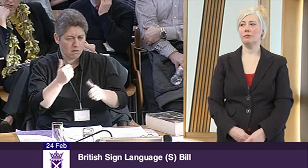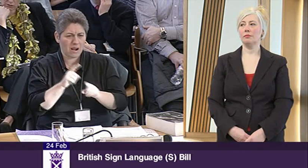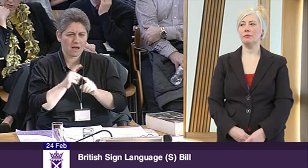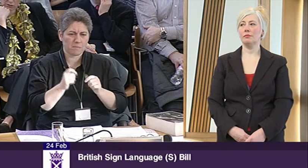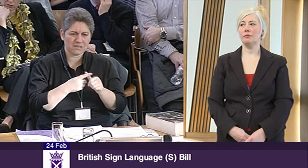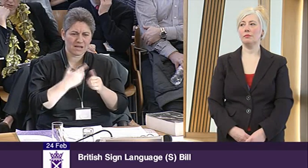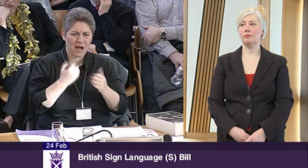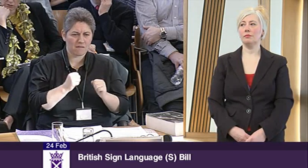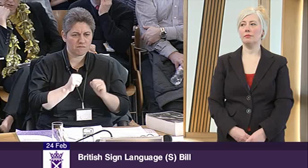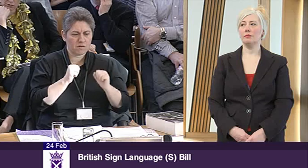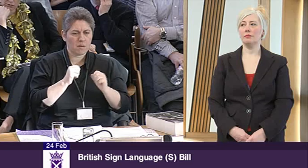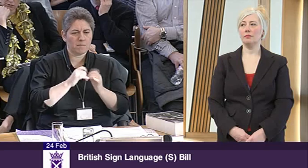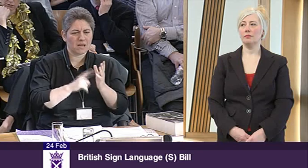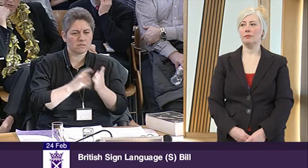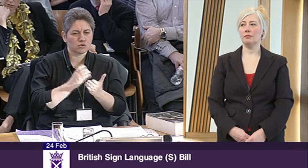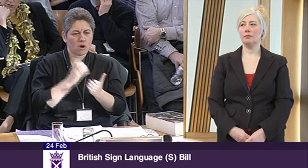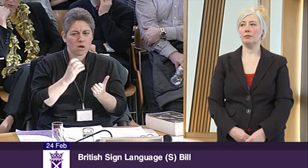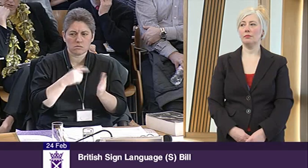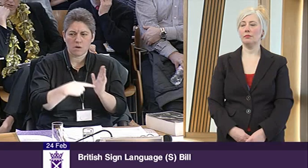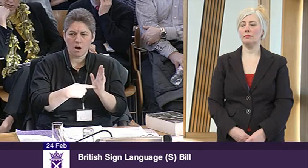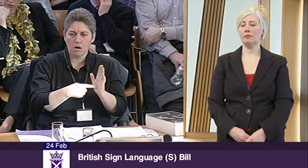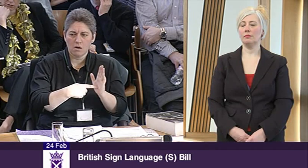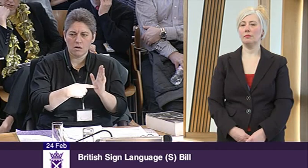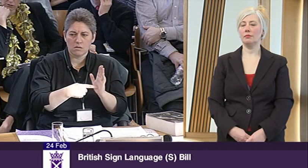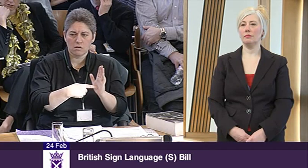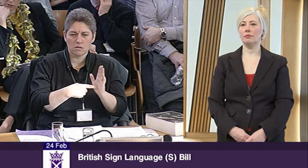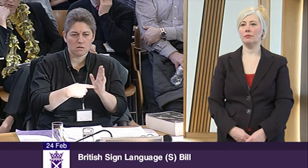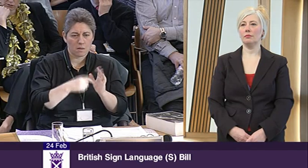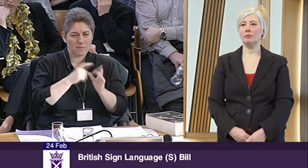and to follow what is outlined in the statement of intent.